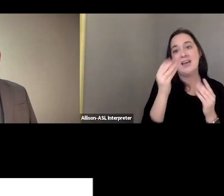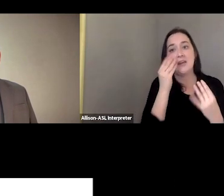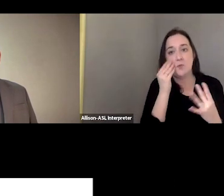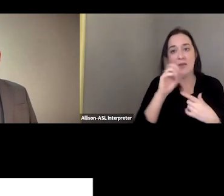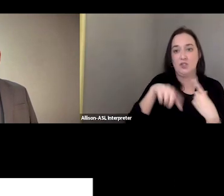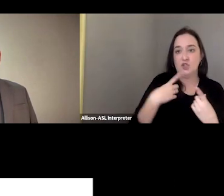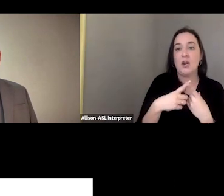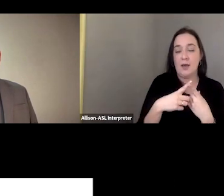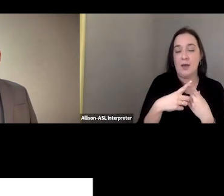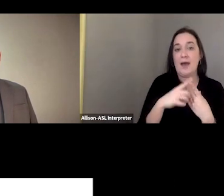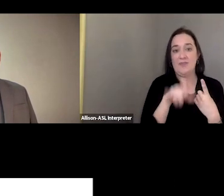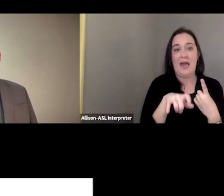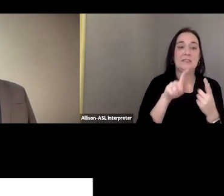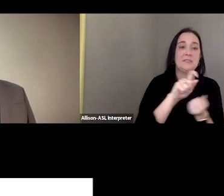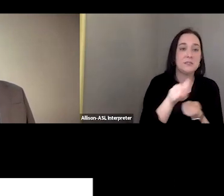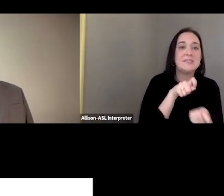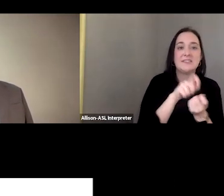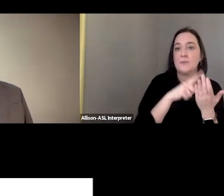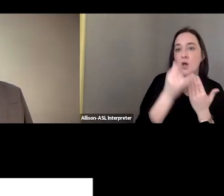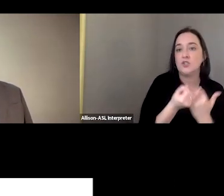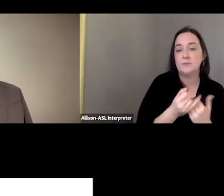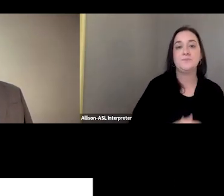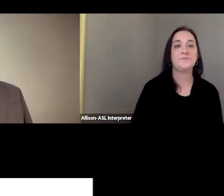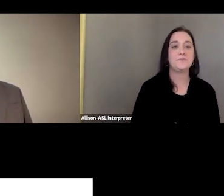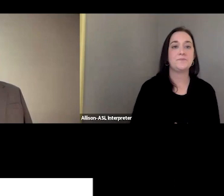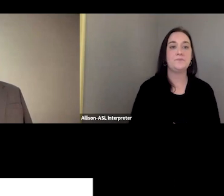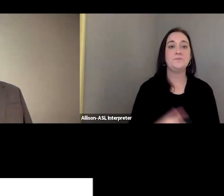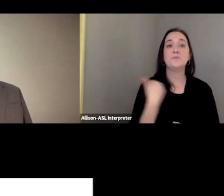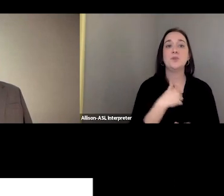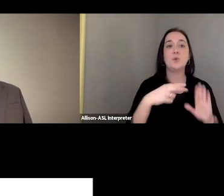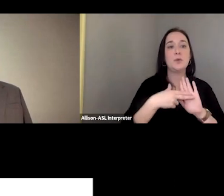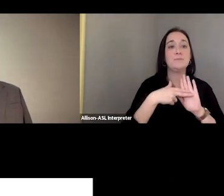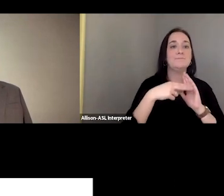with this particular project, which we call the health outcomes of betting on sports projects,